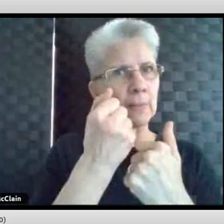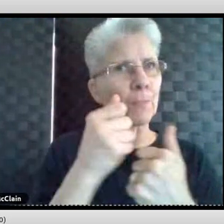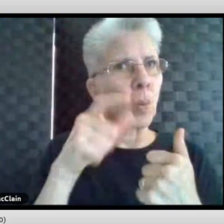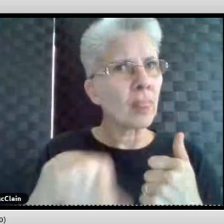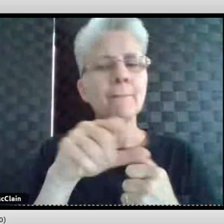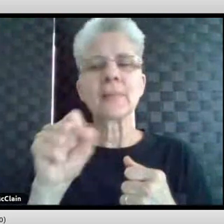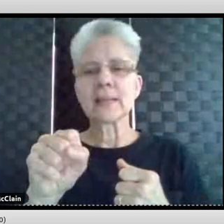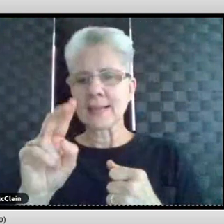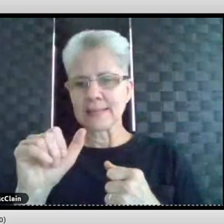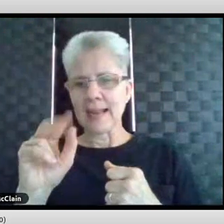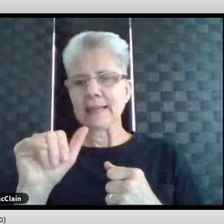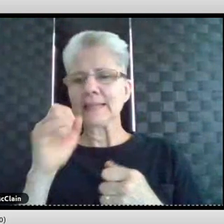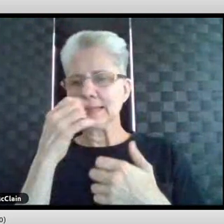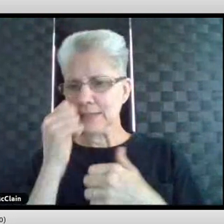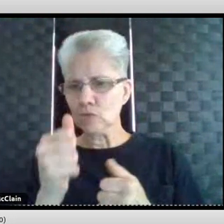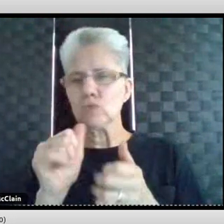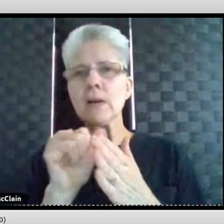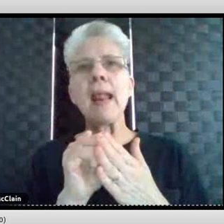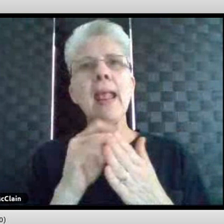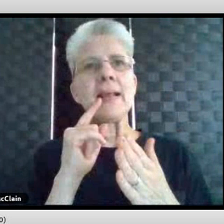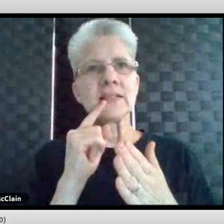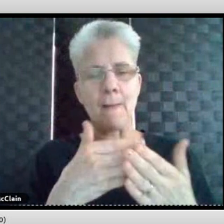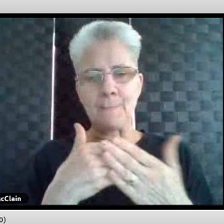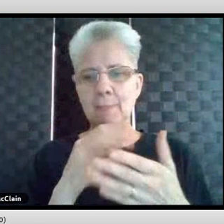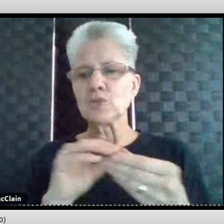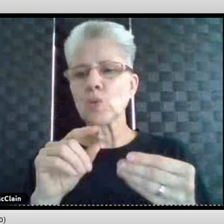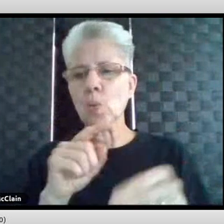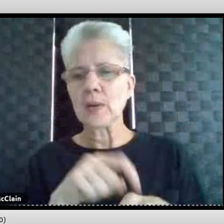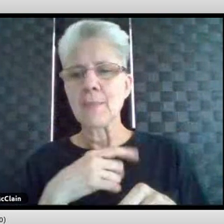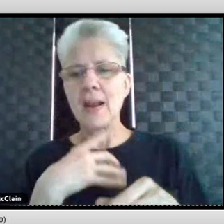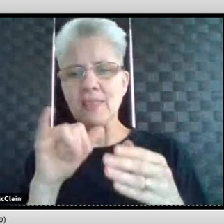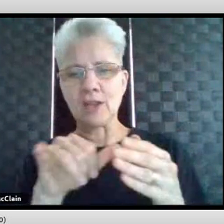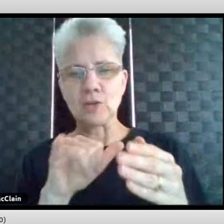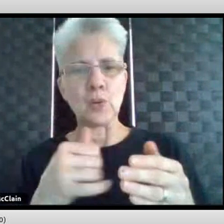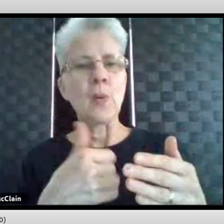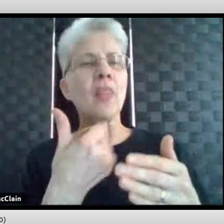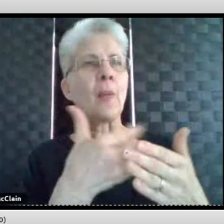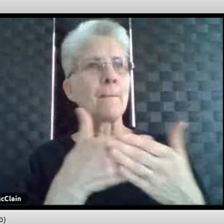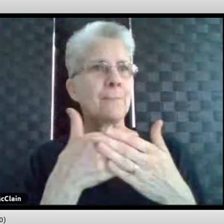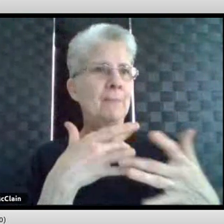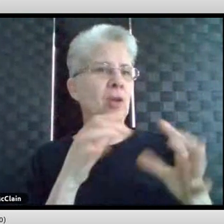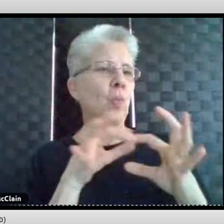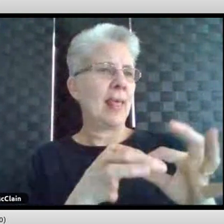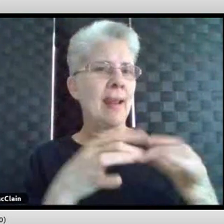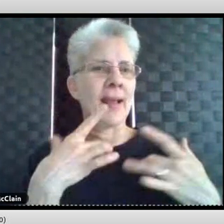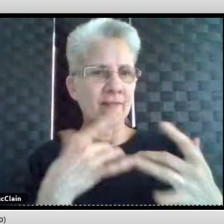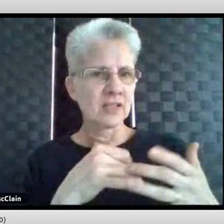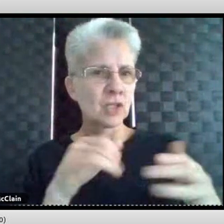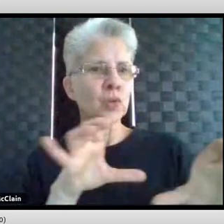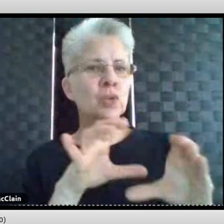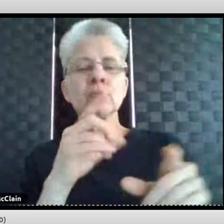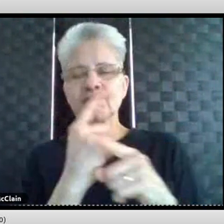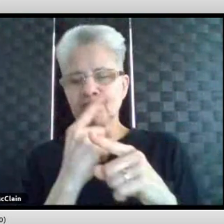Yes, Nadine, it is interesting -- It's just baby Storytime. I love that, too. Other baby-related activities, sure, that you can do. Absolutely.